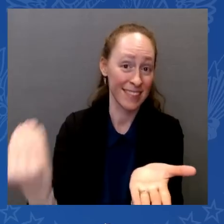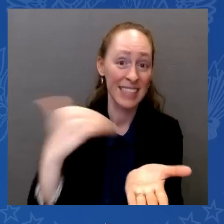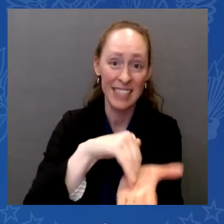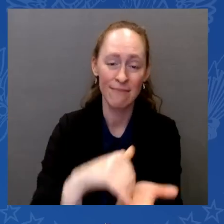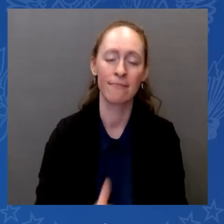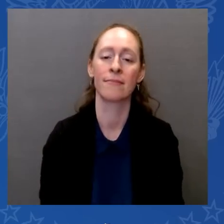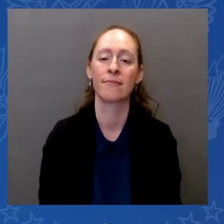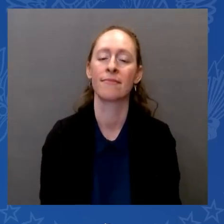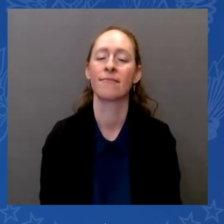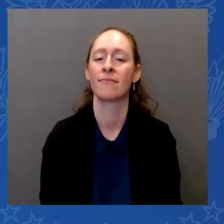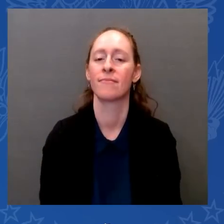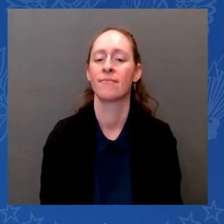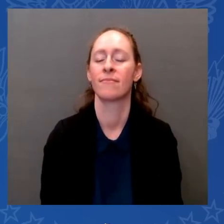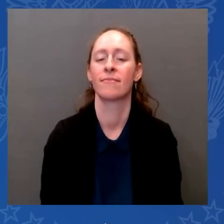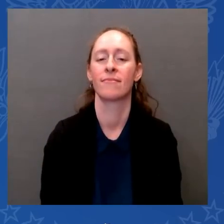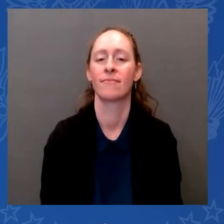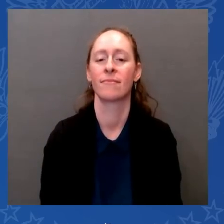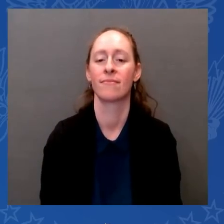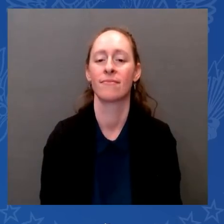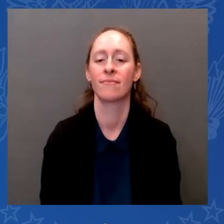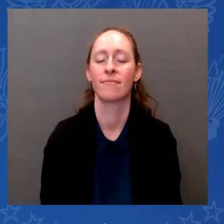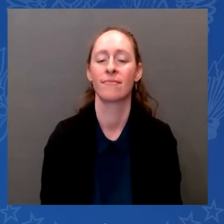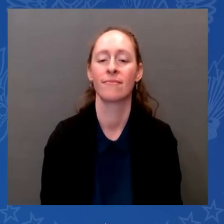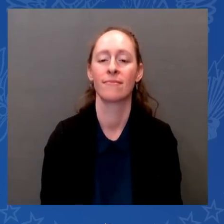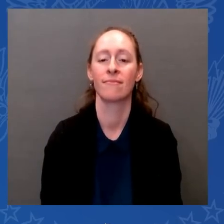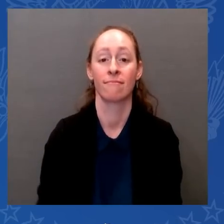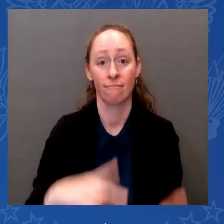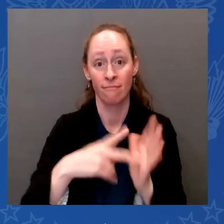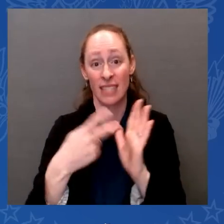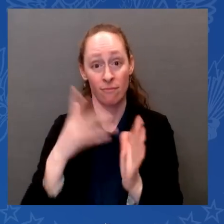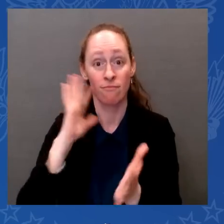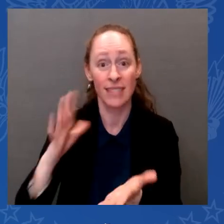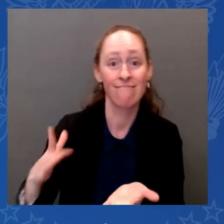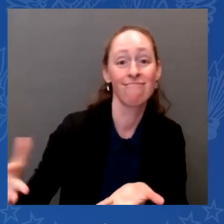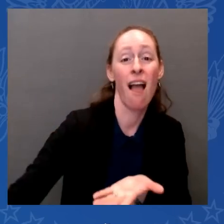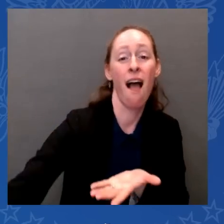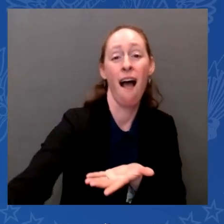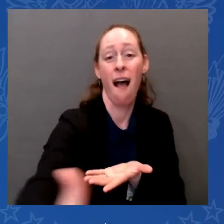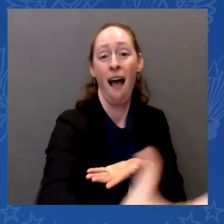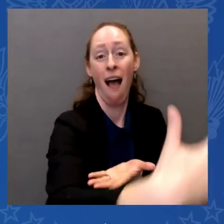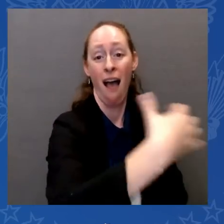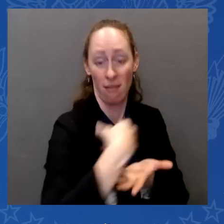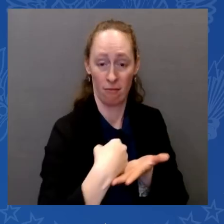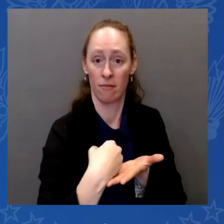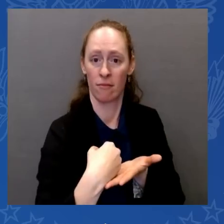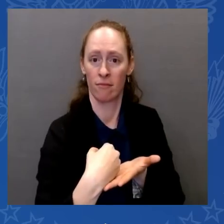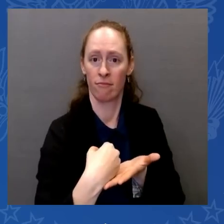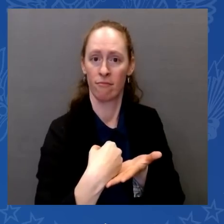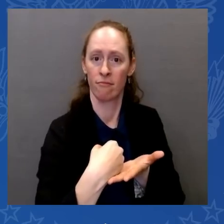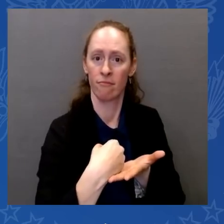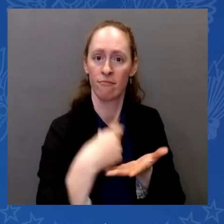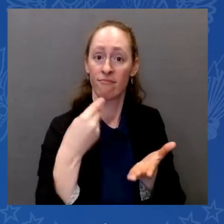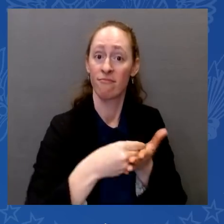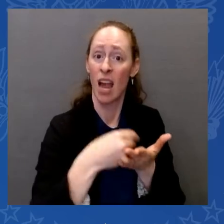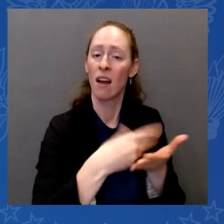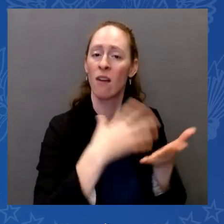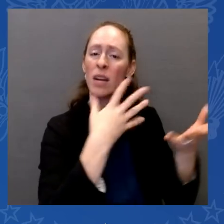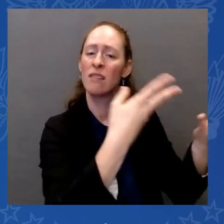will start coming into the U.S. Treasury. My administration's plan is economically responsible -- an economically responsible course